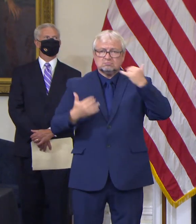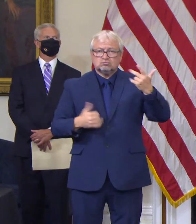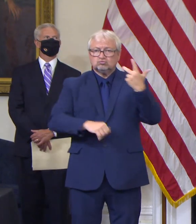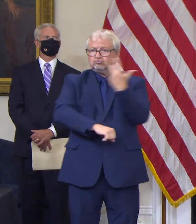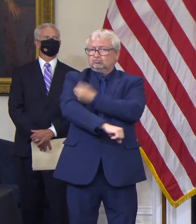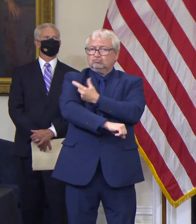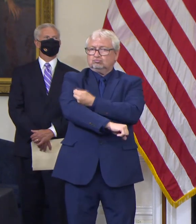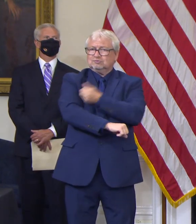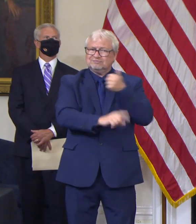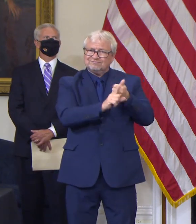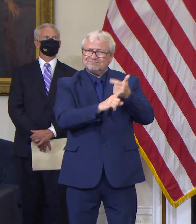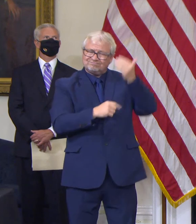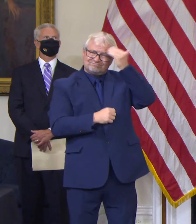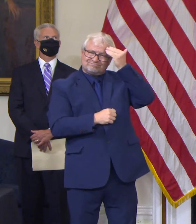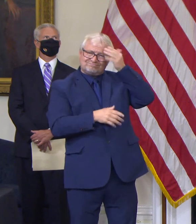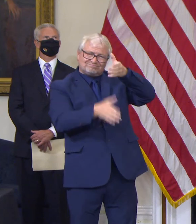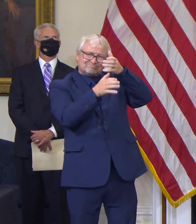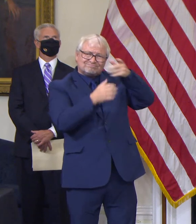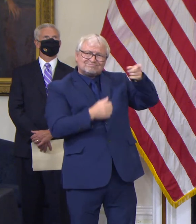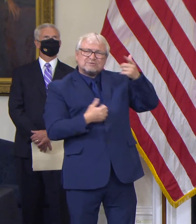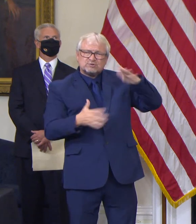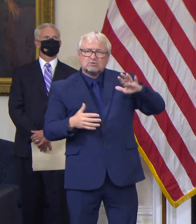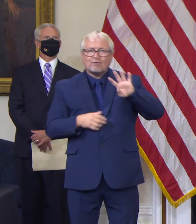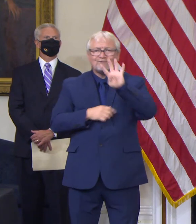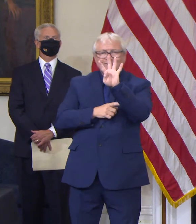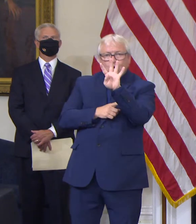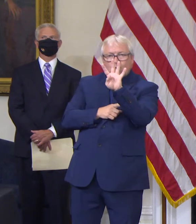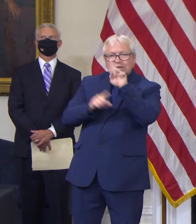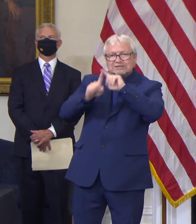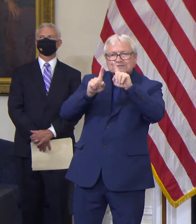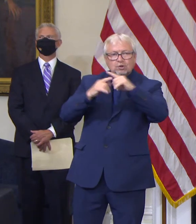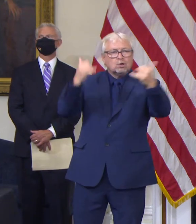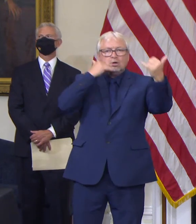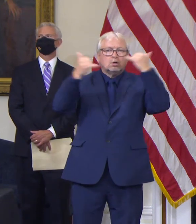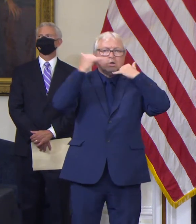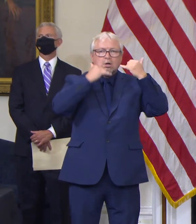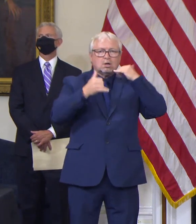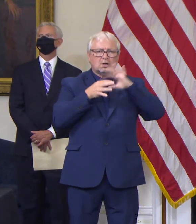Redfield, who said he's already been called four times by the Maryland Department of Health in our system calling out